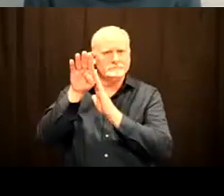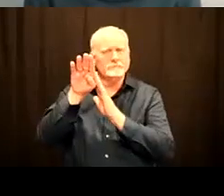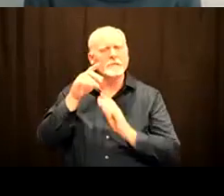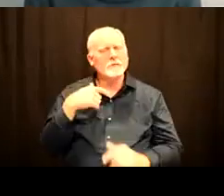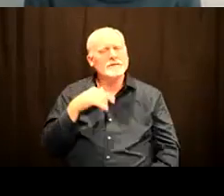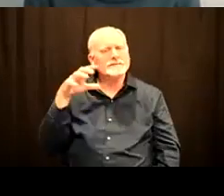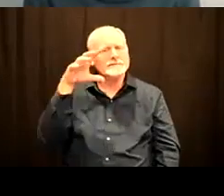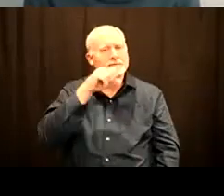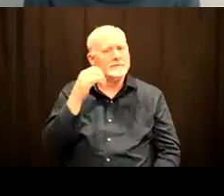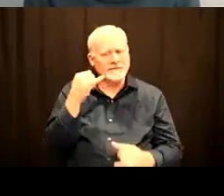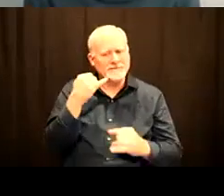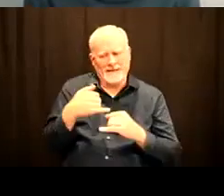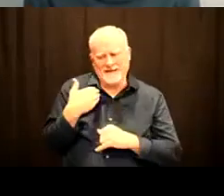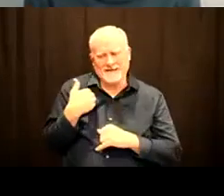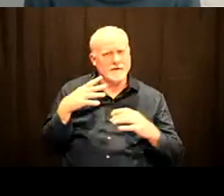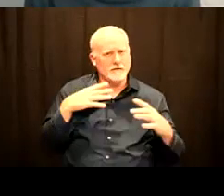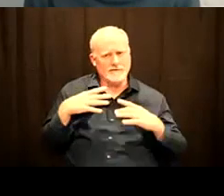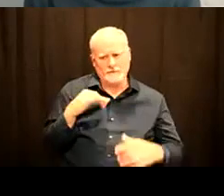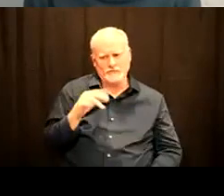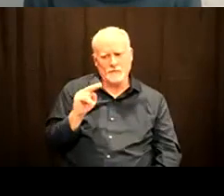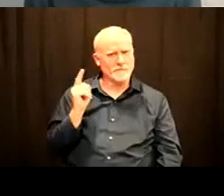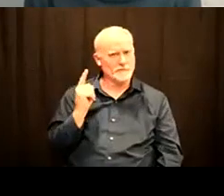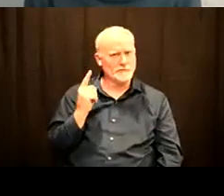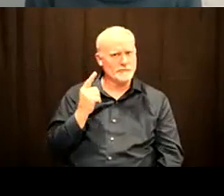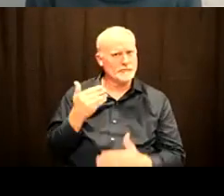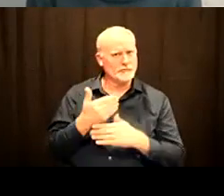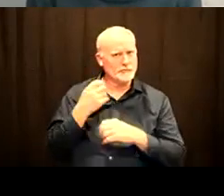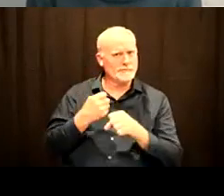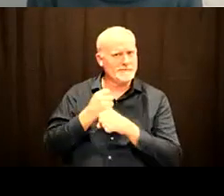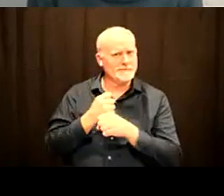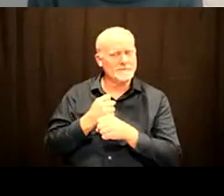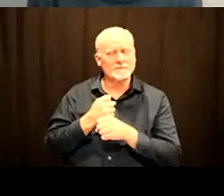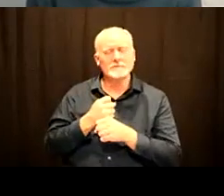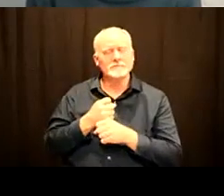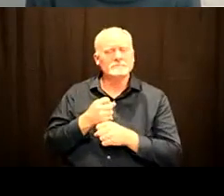big holiday was probably around january 1st it takes about 10 days for the cases to work